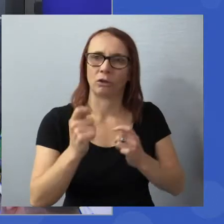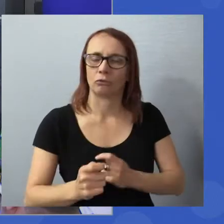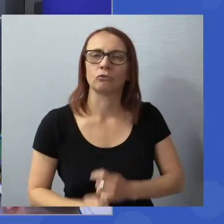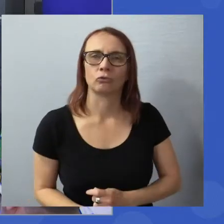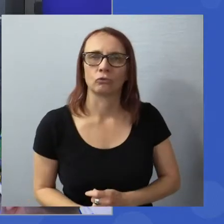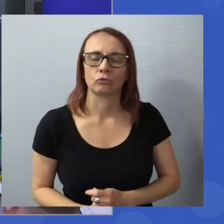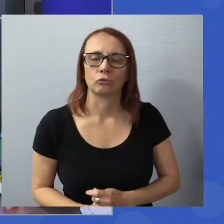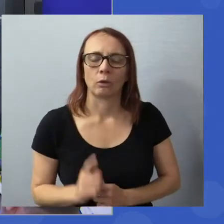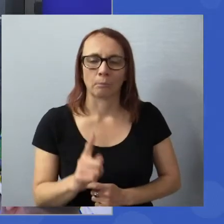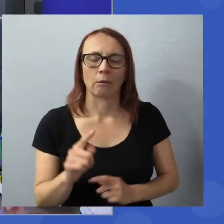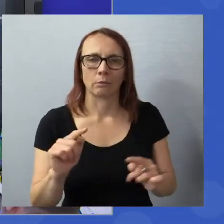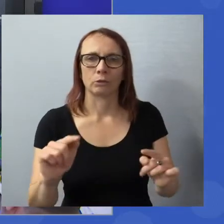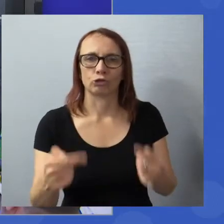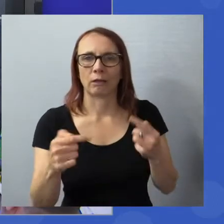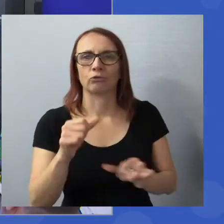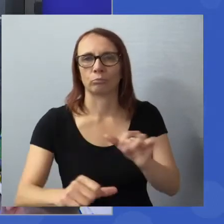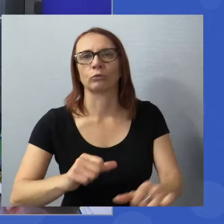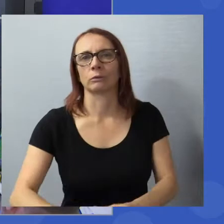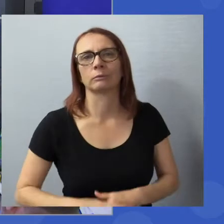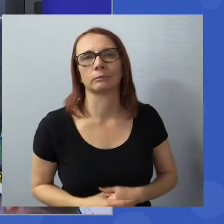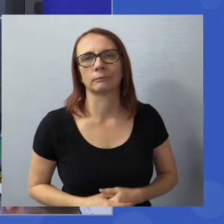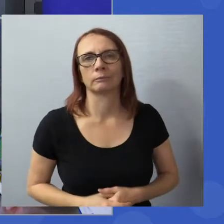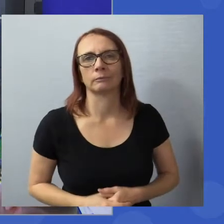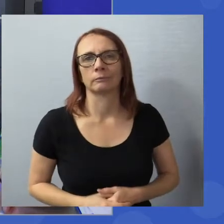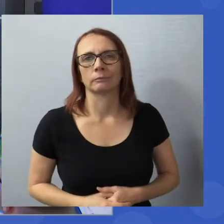very challenging task